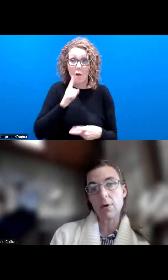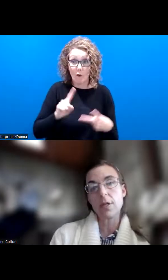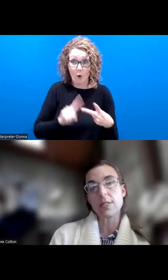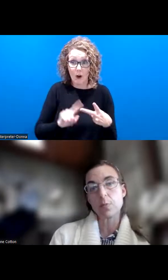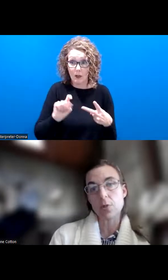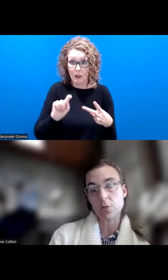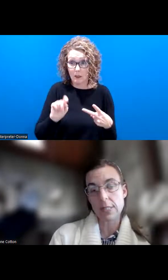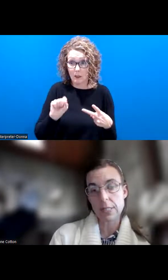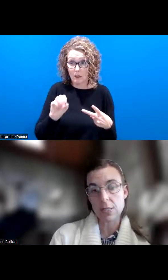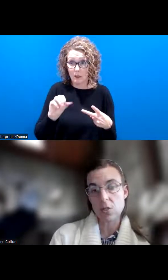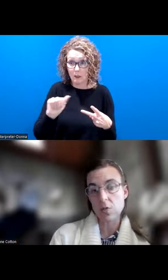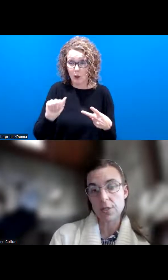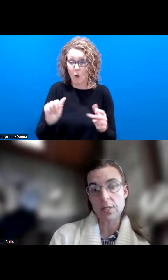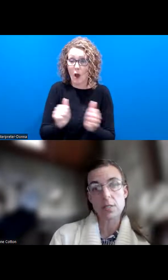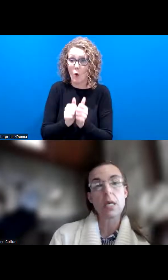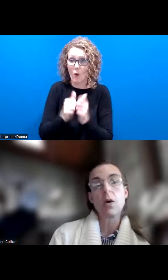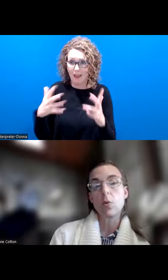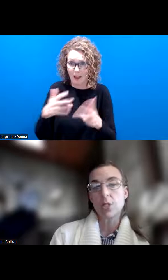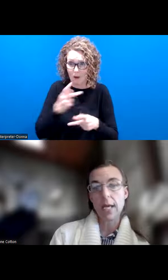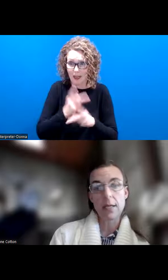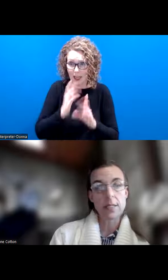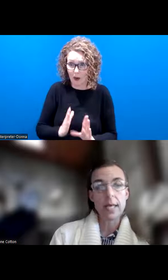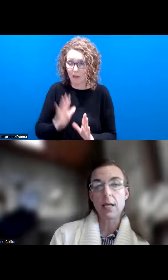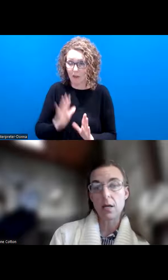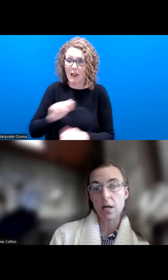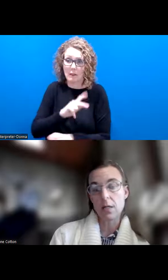? Before it was $9 an hour, and now we're making at least